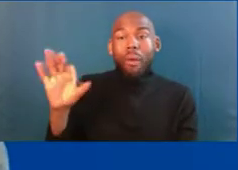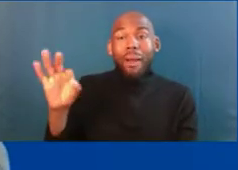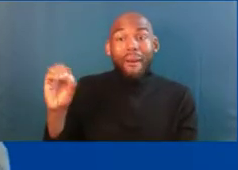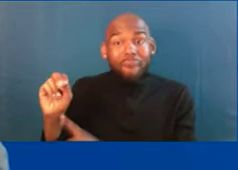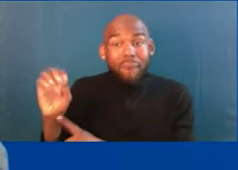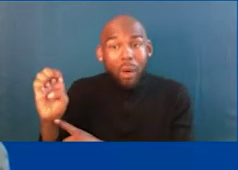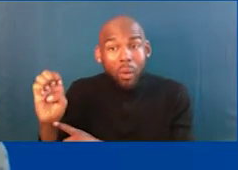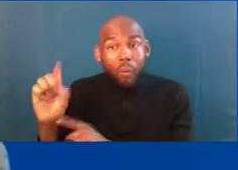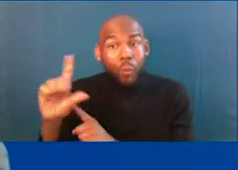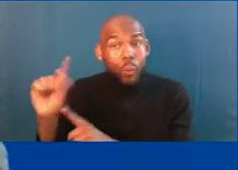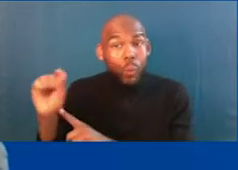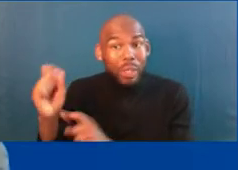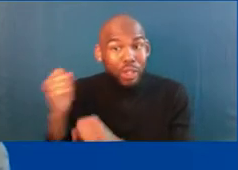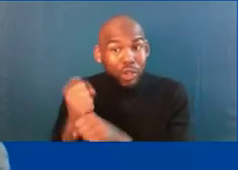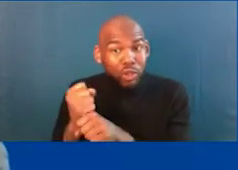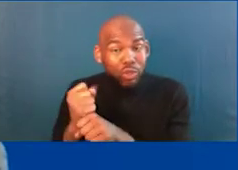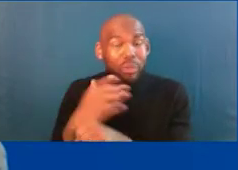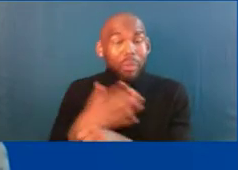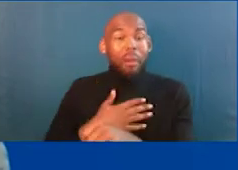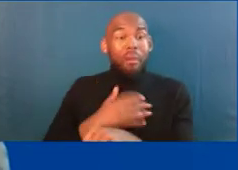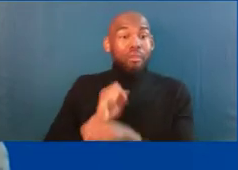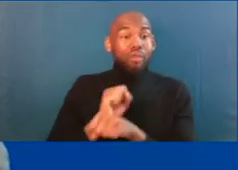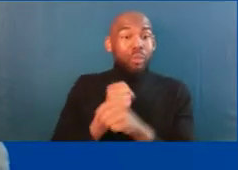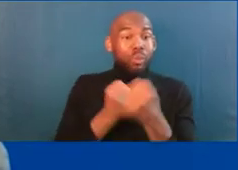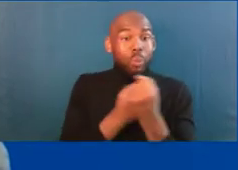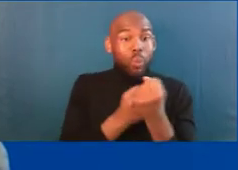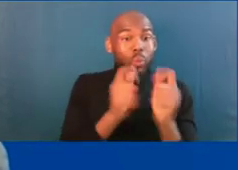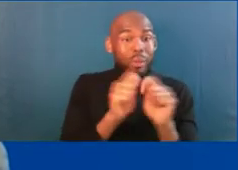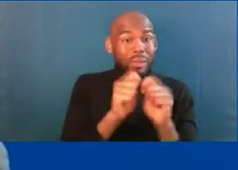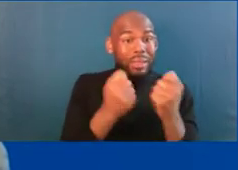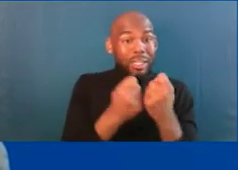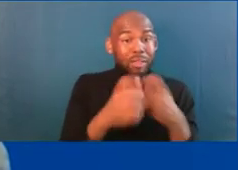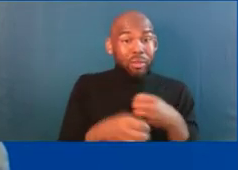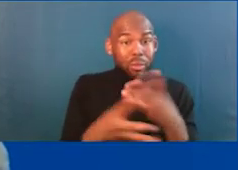20 years. My responsibility is to support the teams that provide our products and services